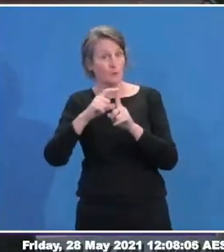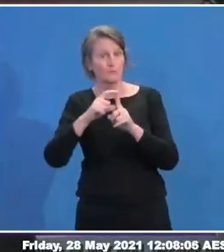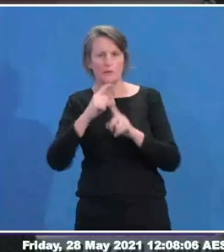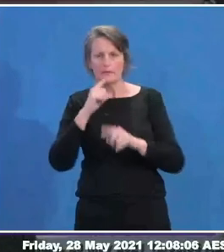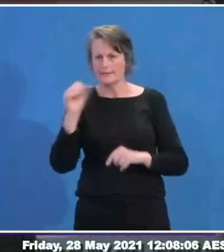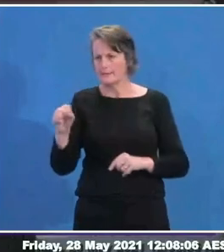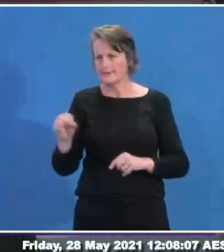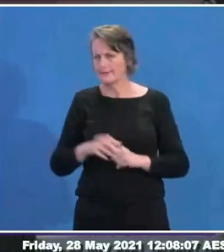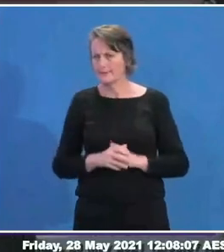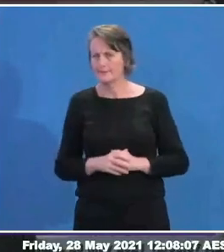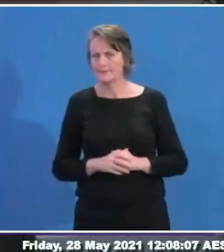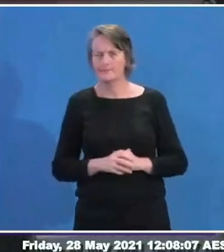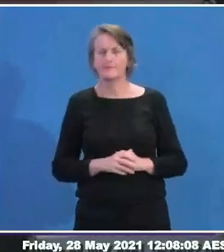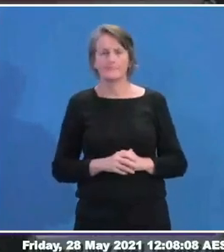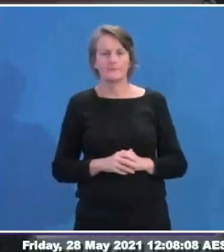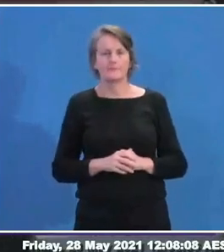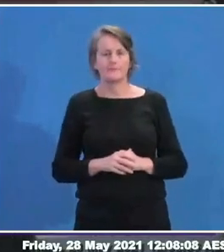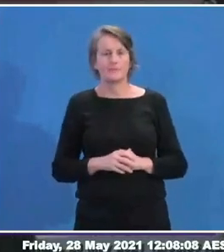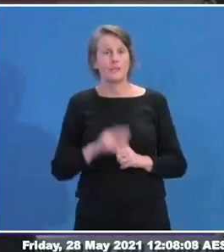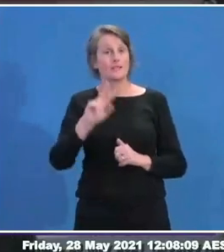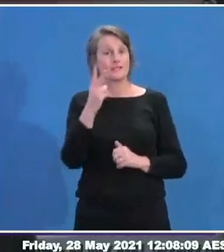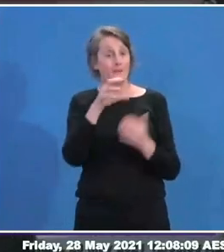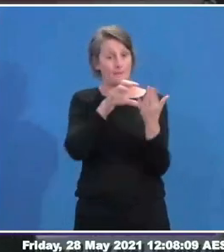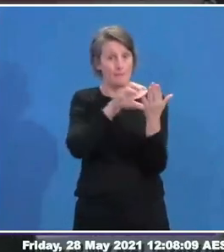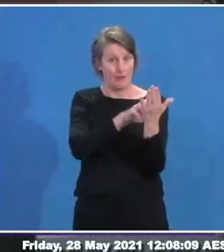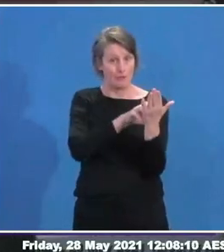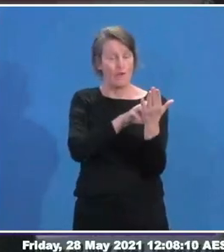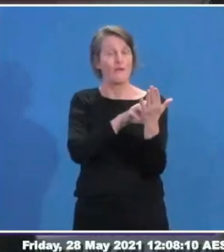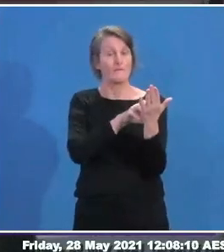And the second paragraph under that heading refers to the